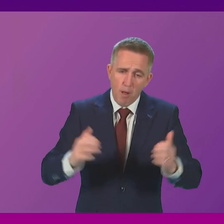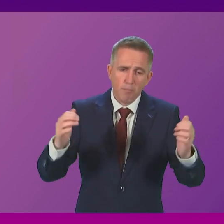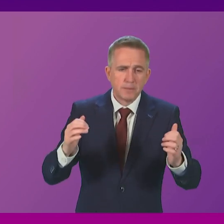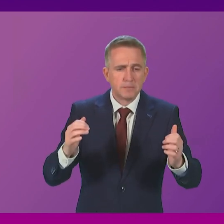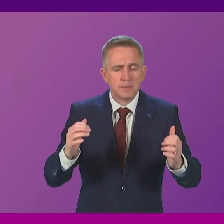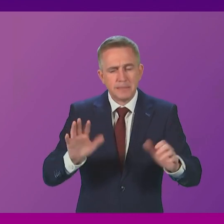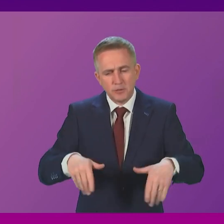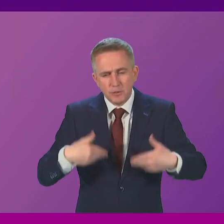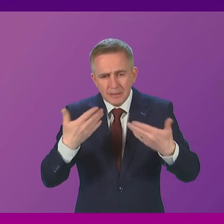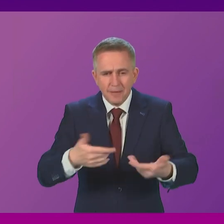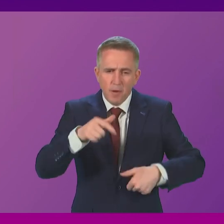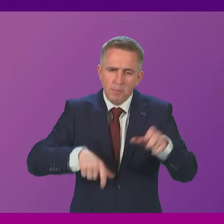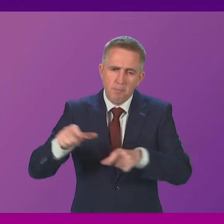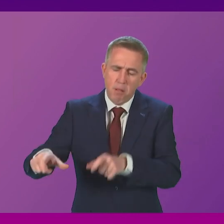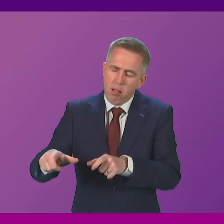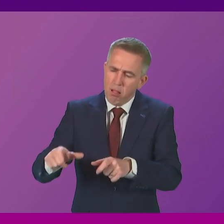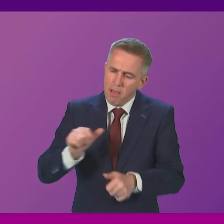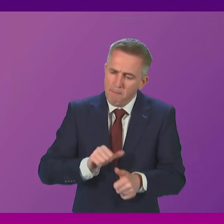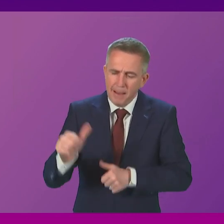“a better life and a better future.”—